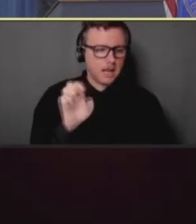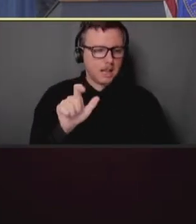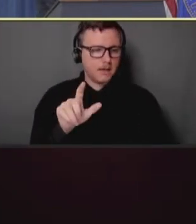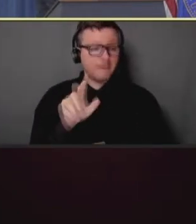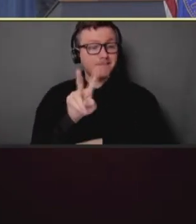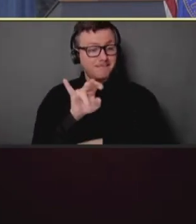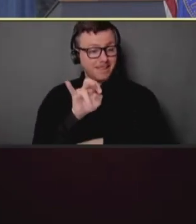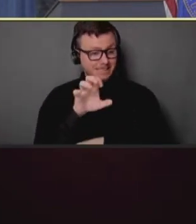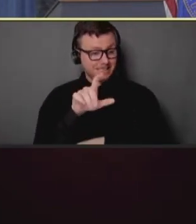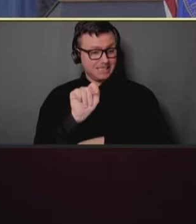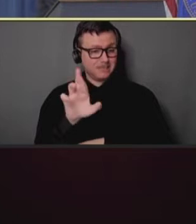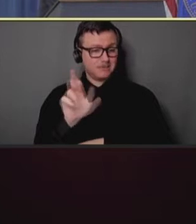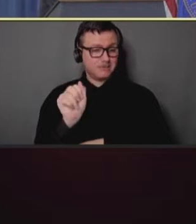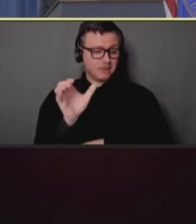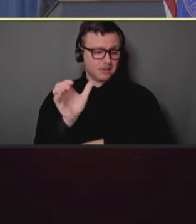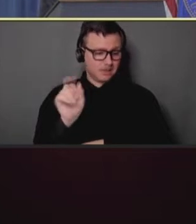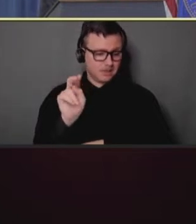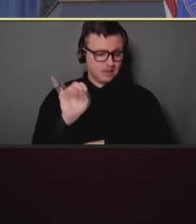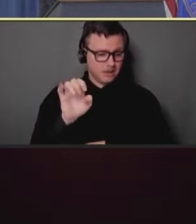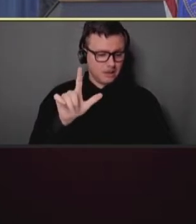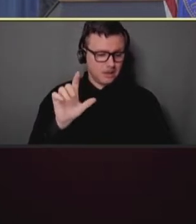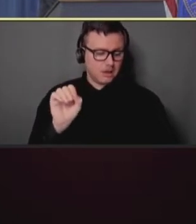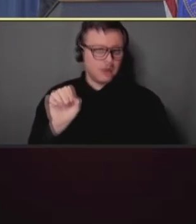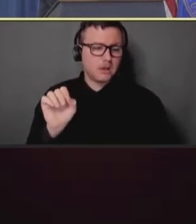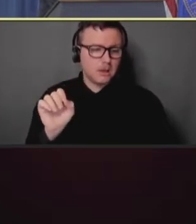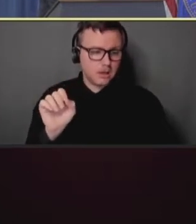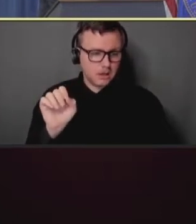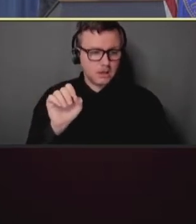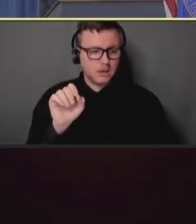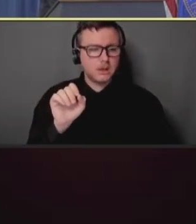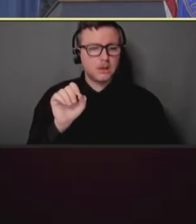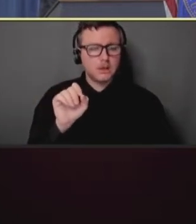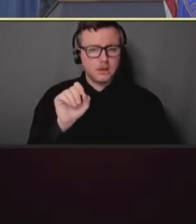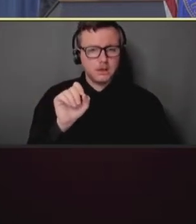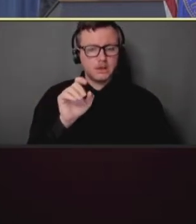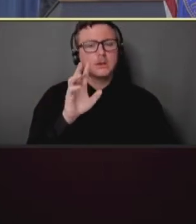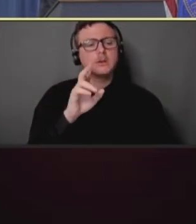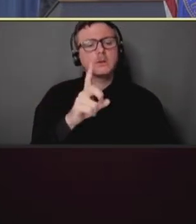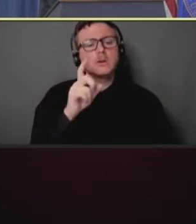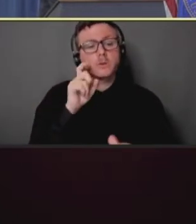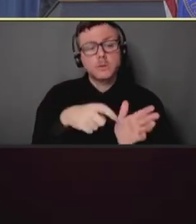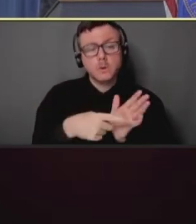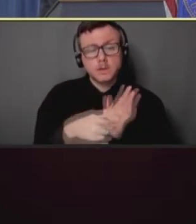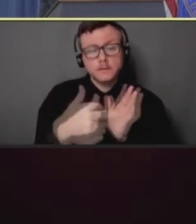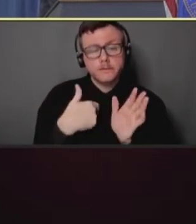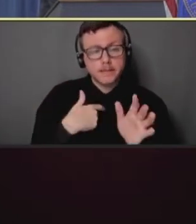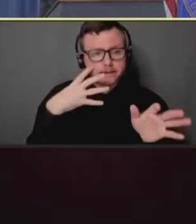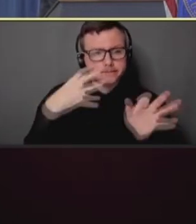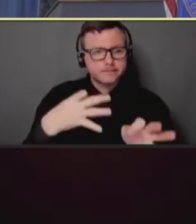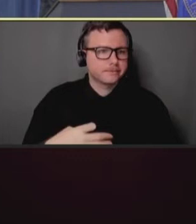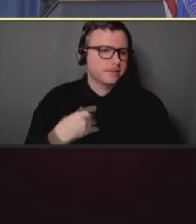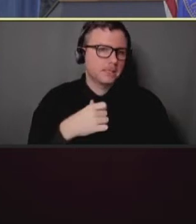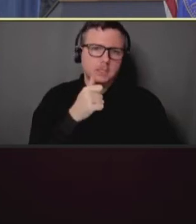Same thing except extending beyond the time at which a decision was made to stop using